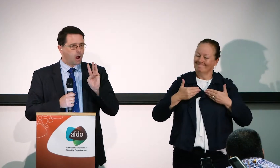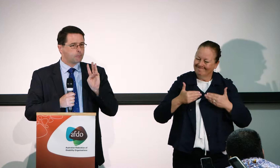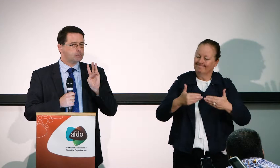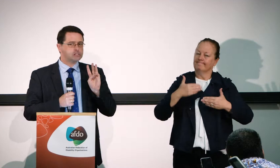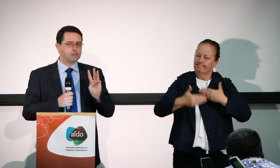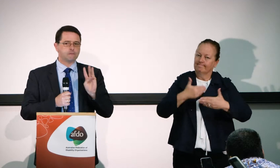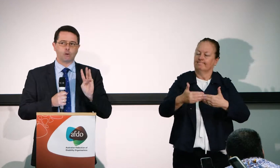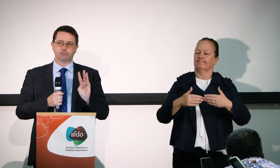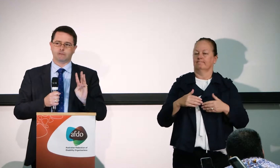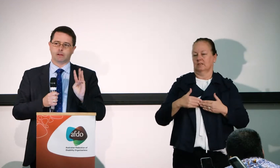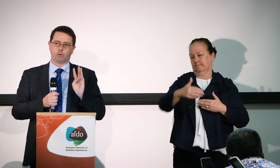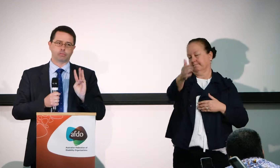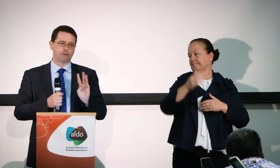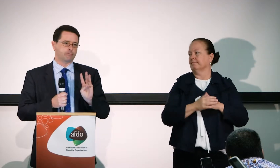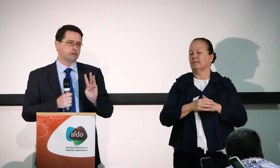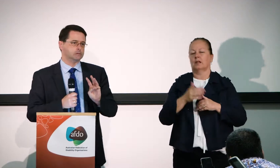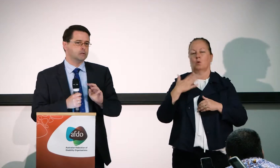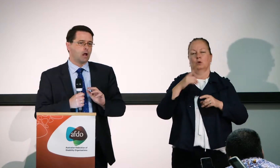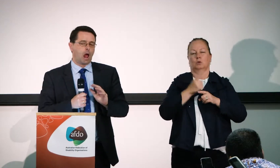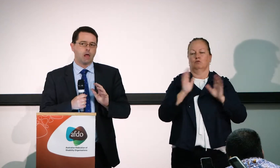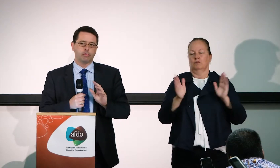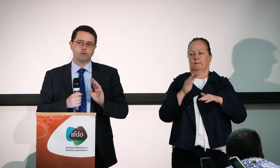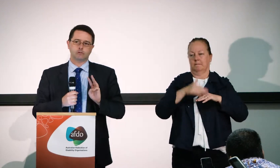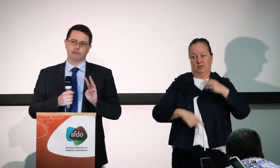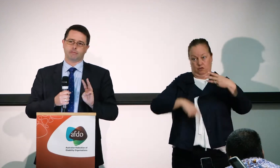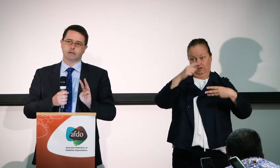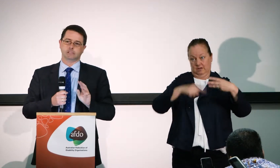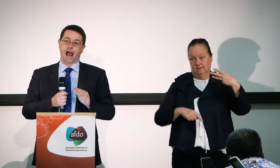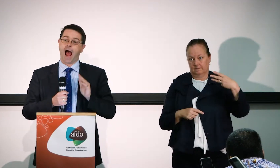I'm going to speak very briefly on three things, and those three things